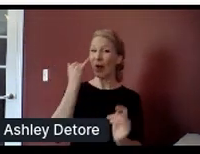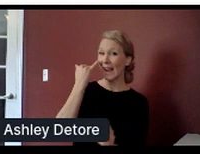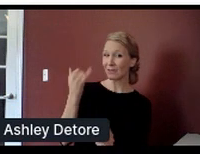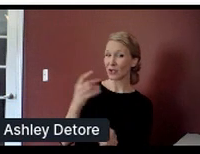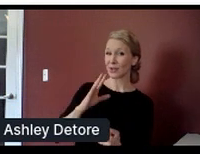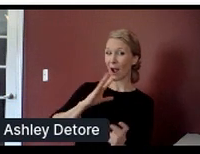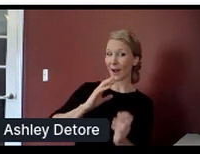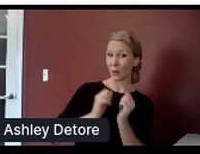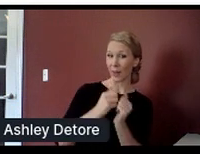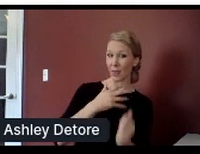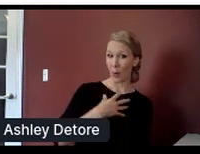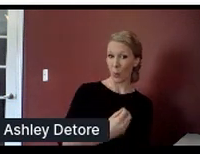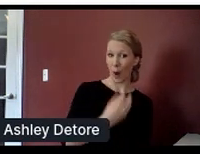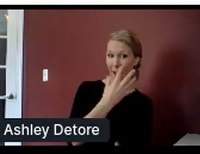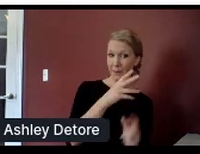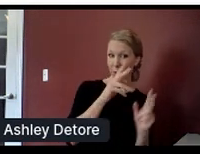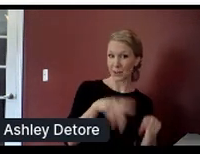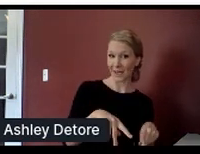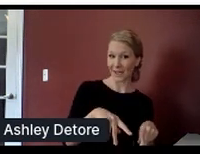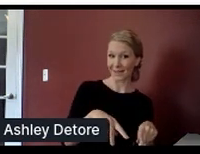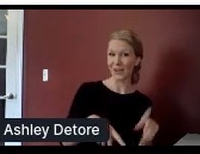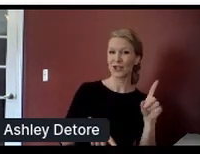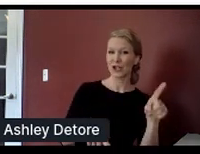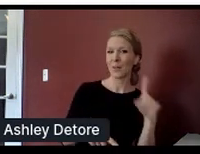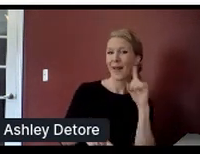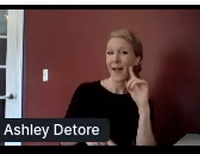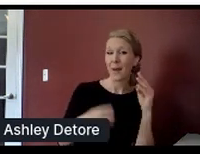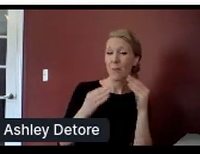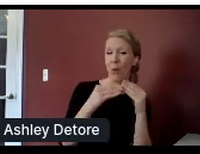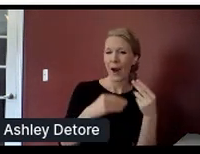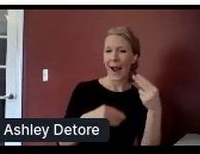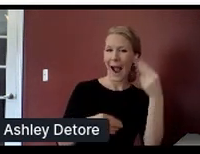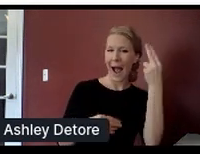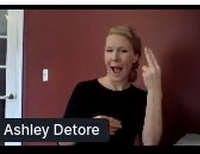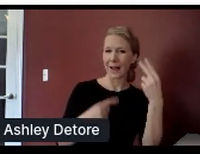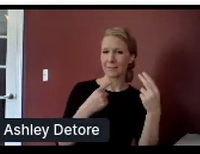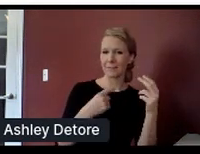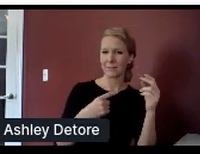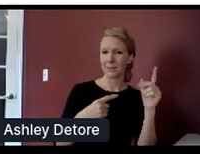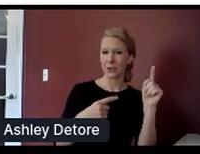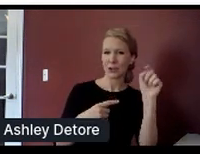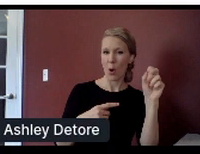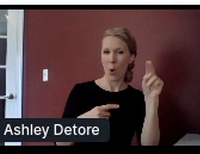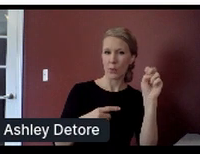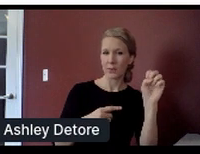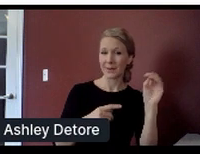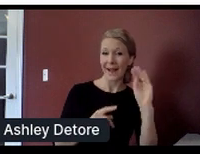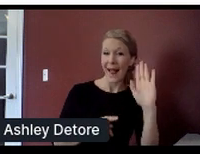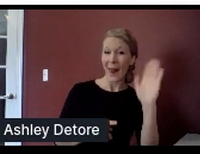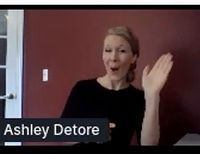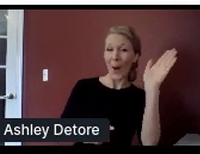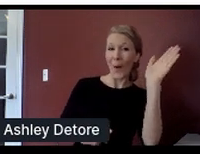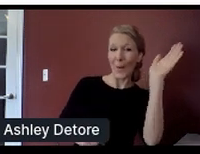what she thought was proper. And we knew she's talking to white people.